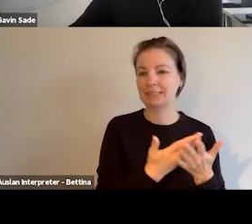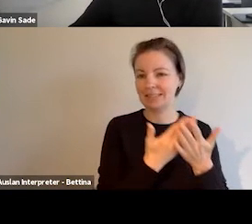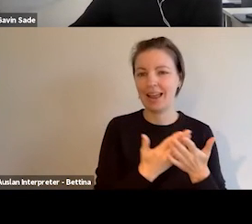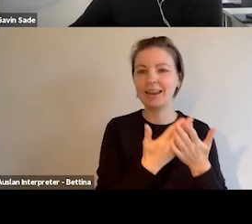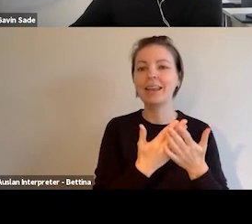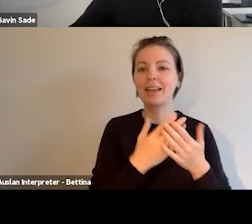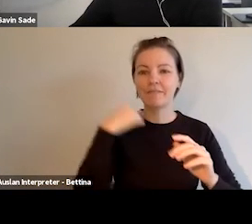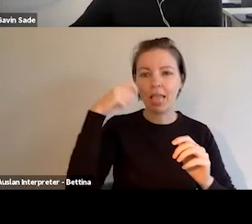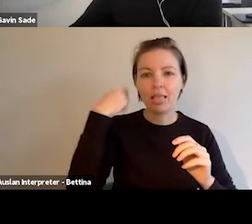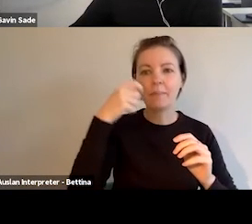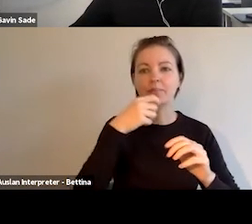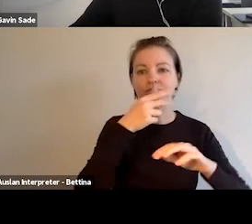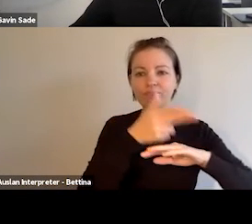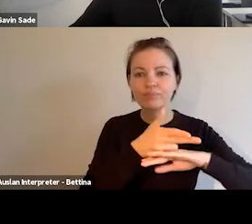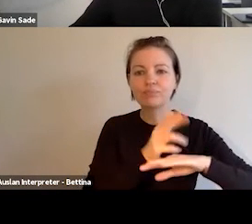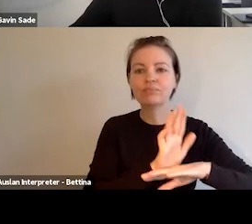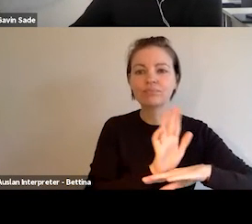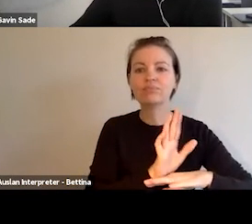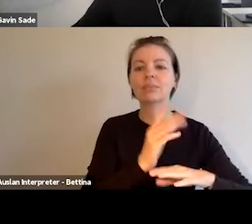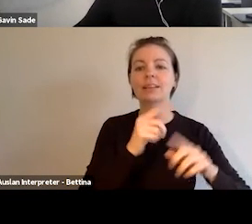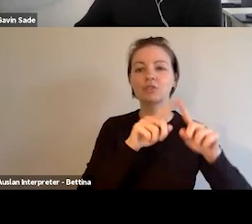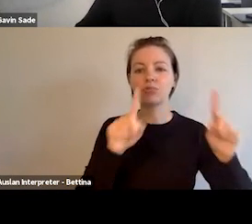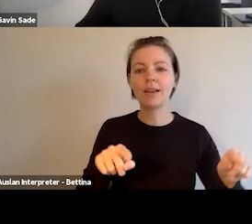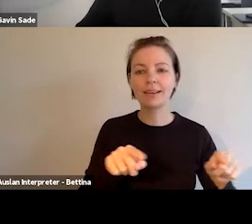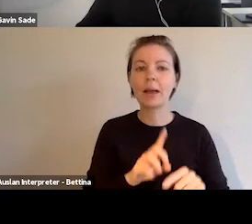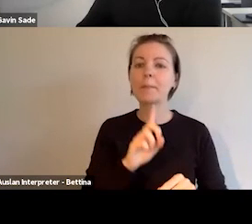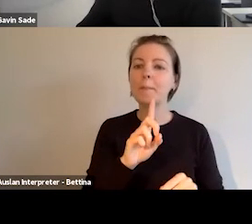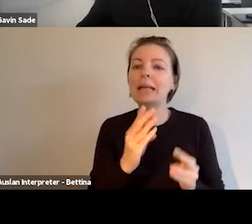you will also see there are some additional students in their who have expressed interest in being part of that